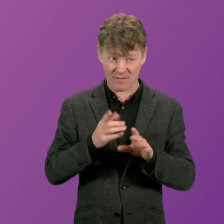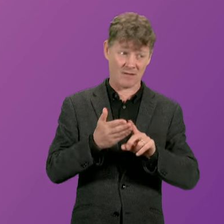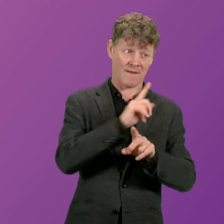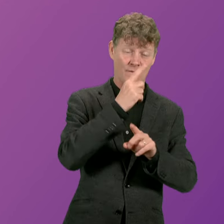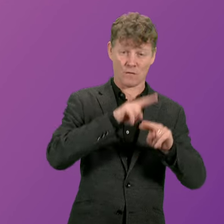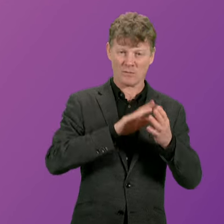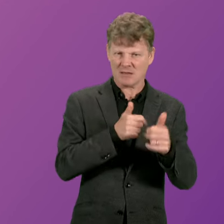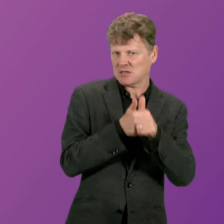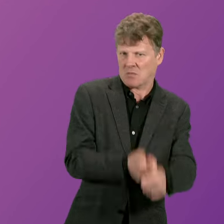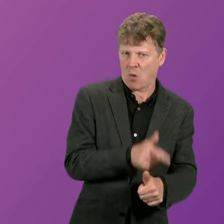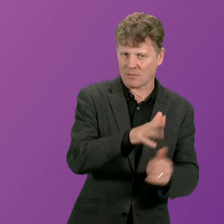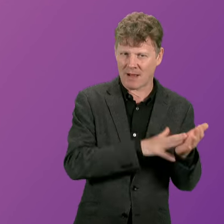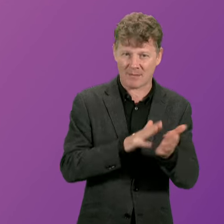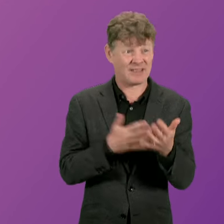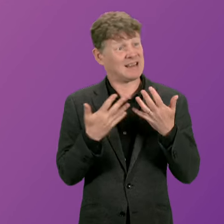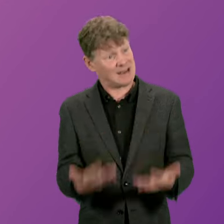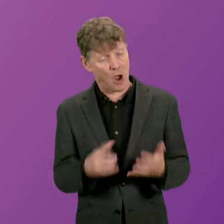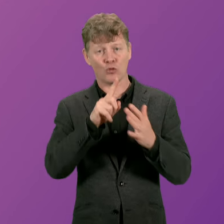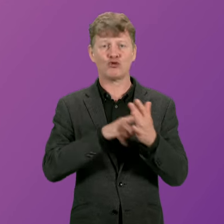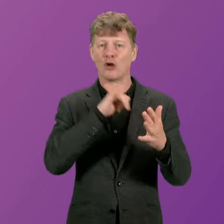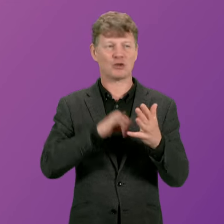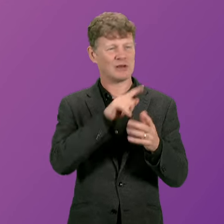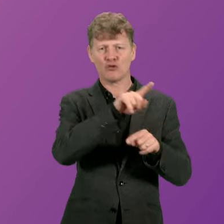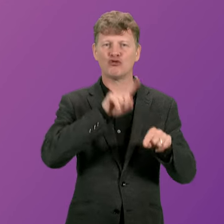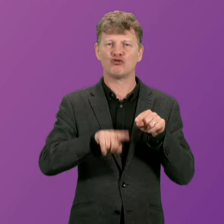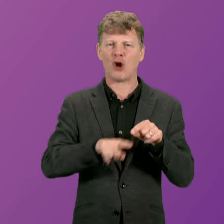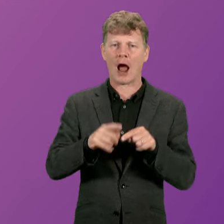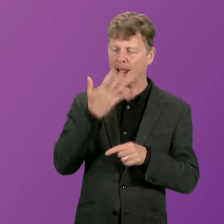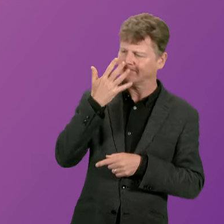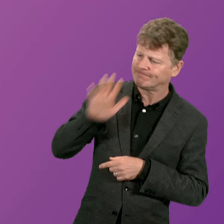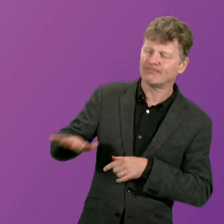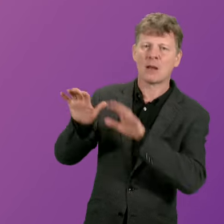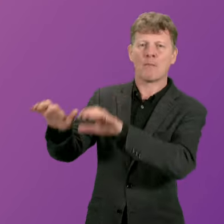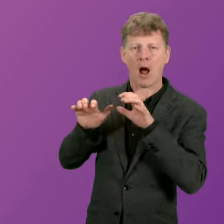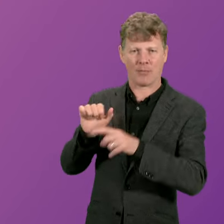Swinney is now setting by trying to demean this Parliament in order to protect one of his friends?